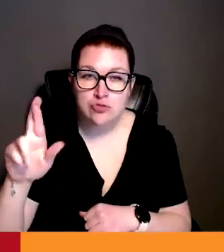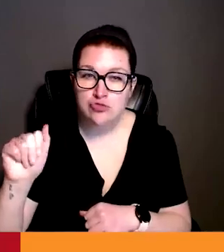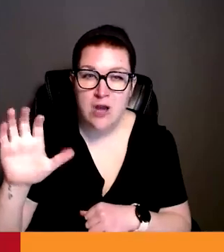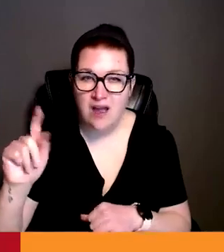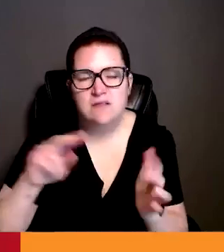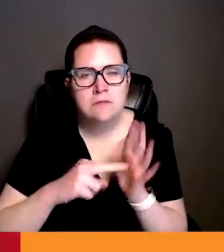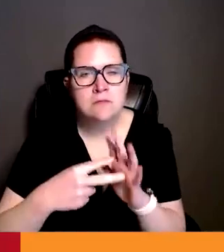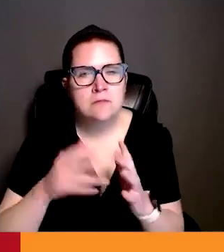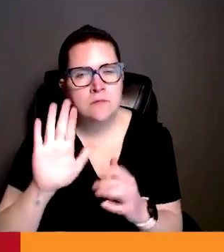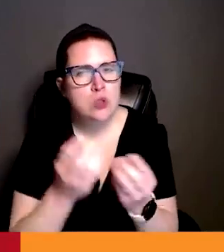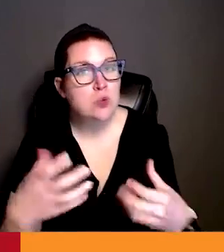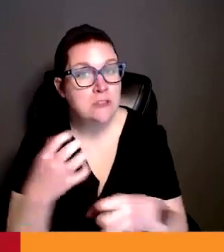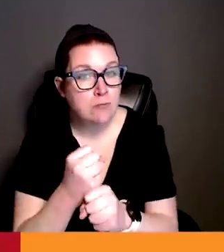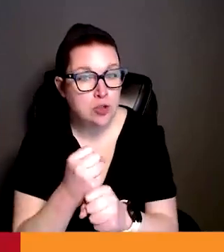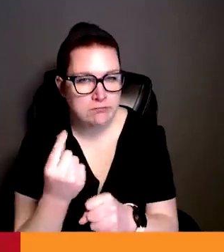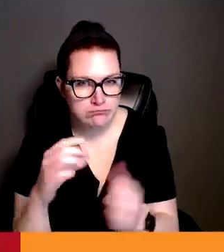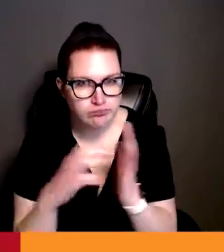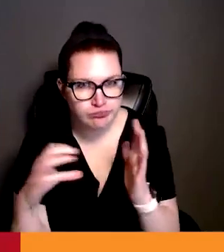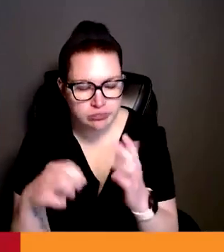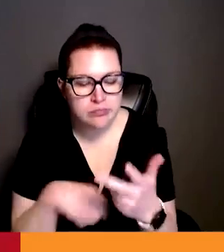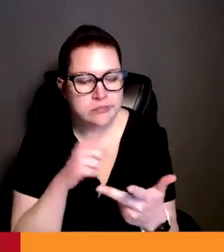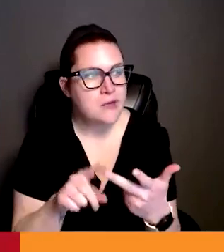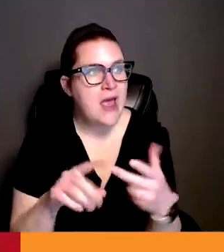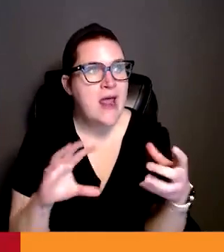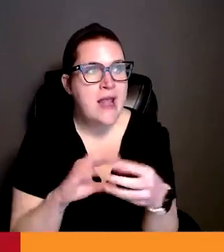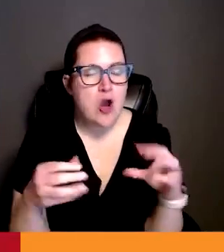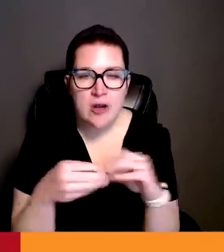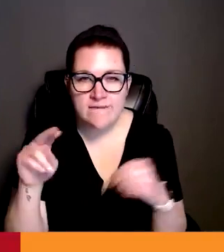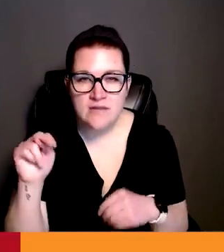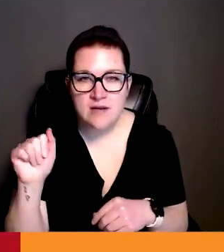the solution, and a narrative that covers five key